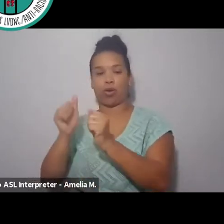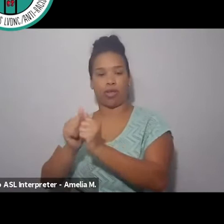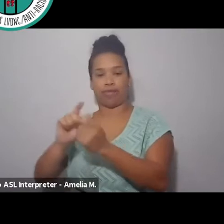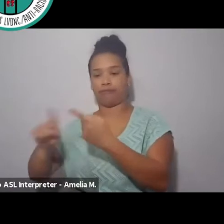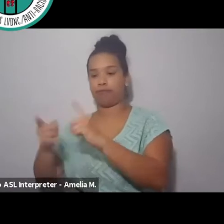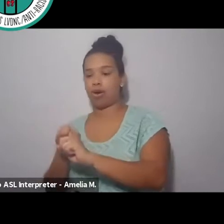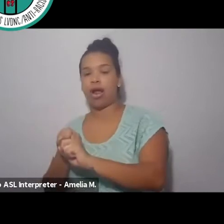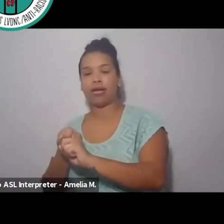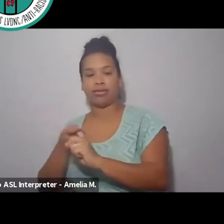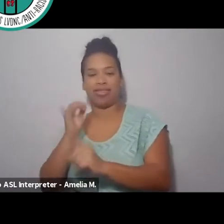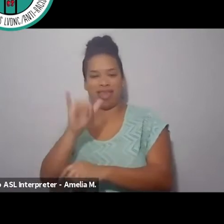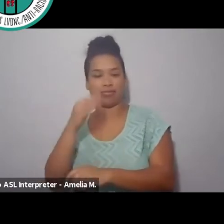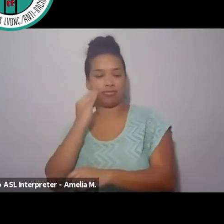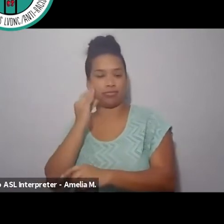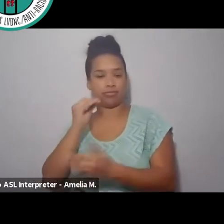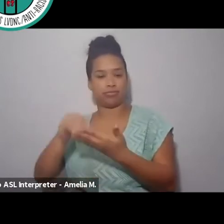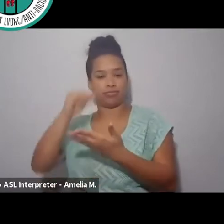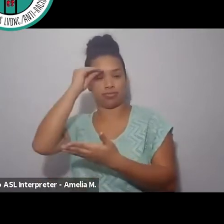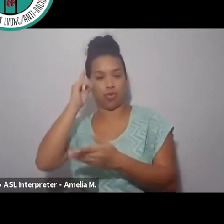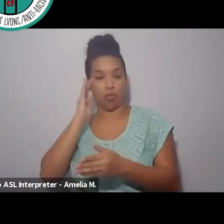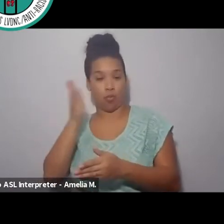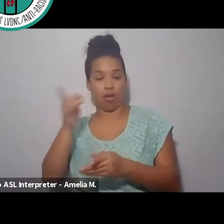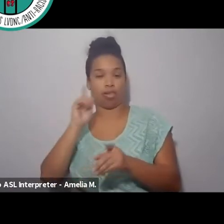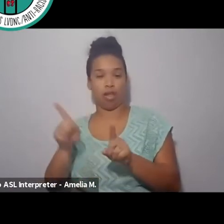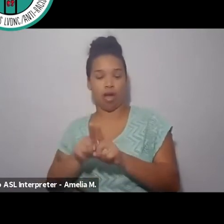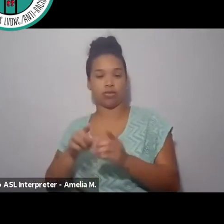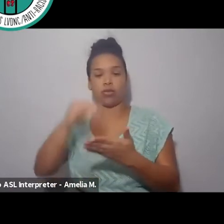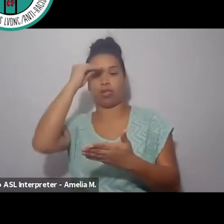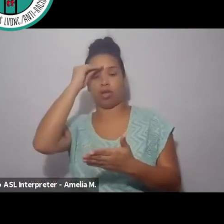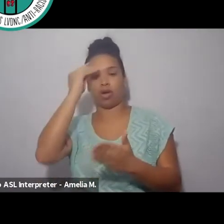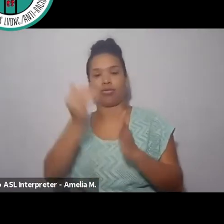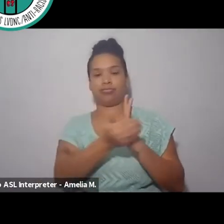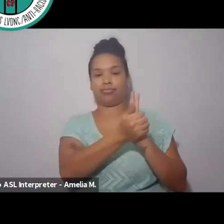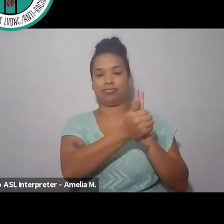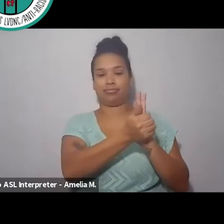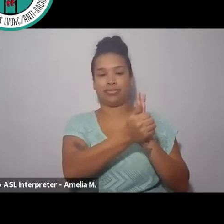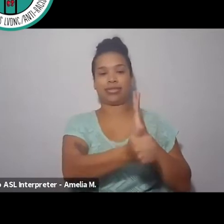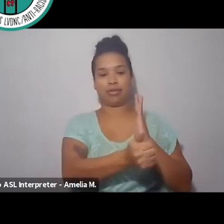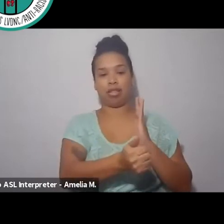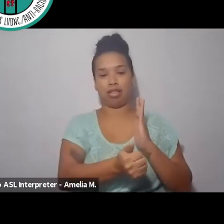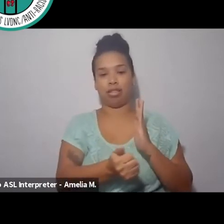because you'll learn skill sets that also help you to navigate systems. At a base working with people, is always a way to help move forward